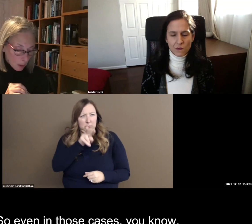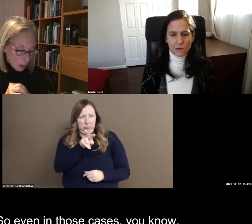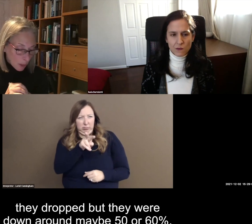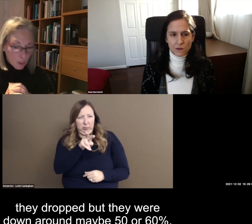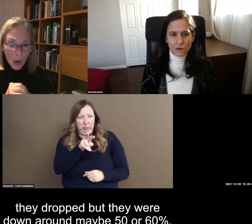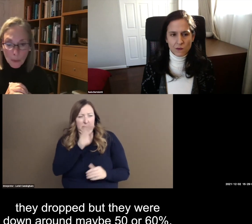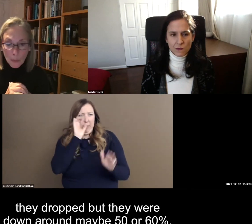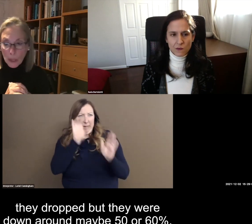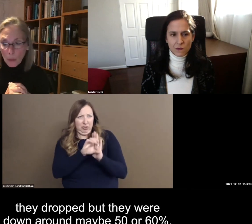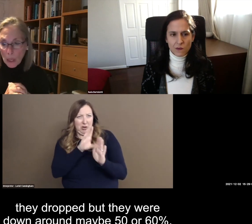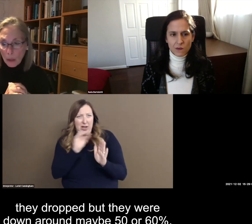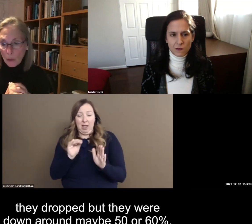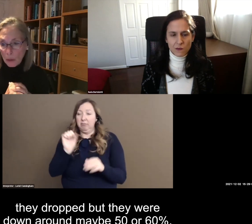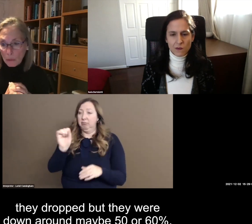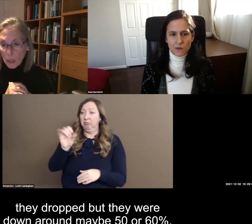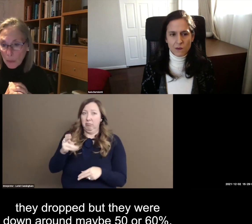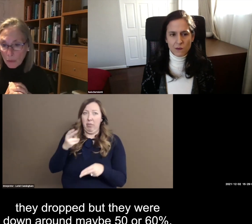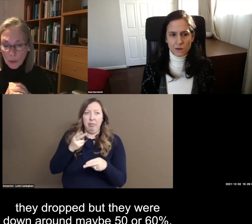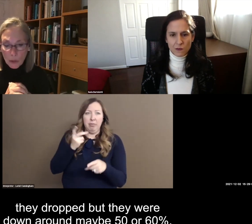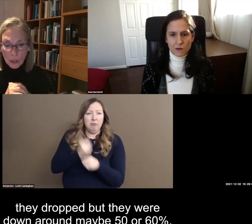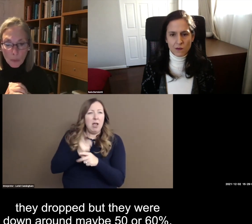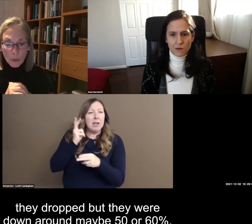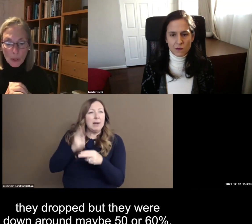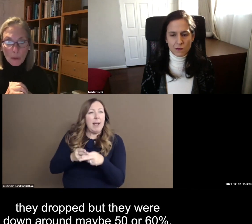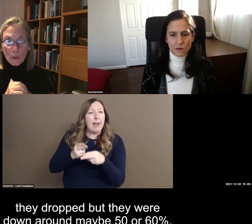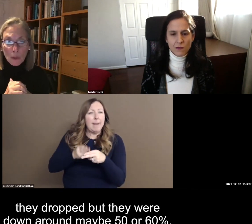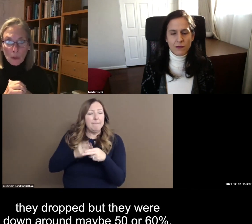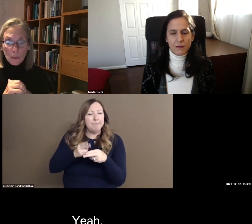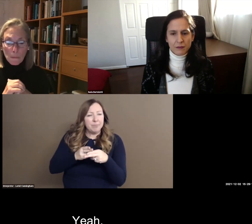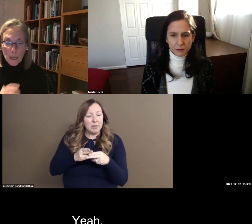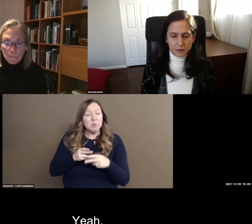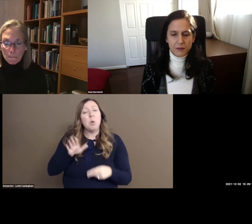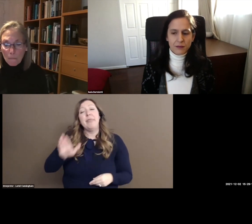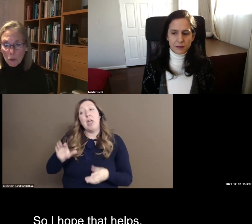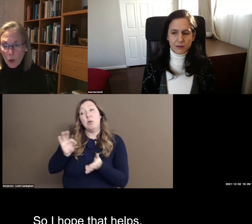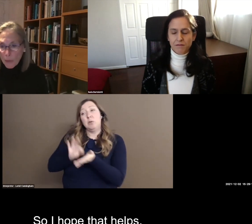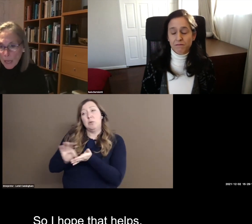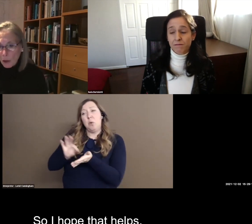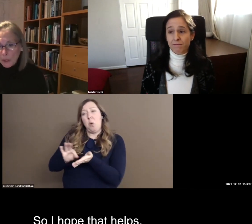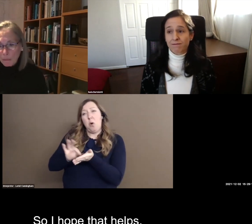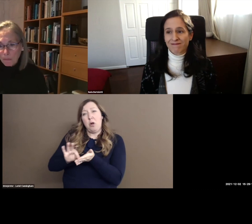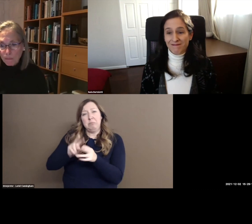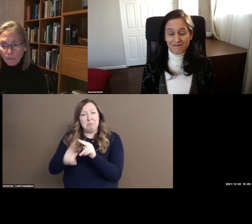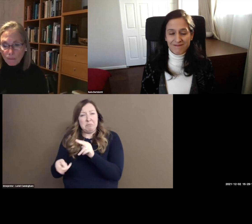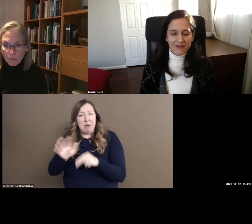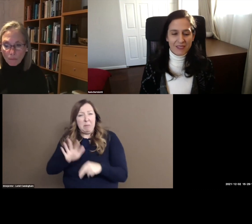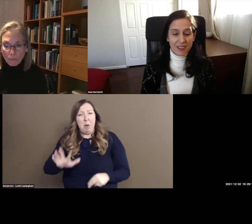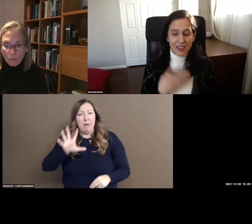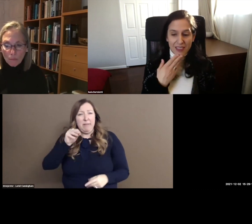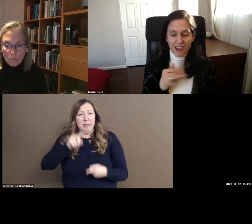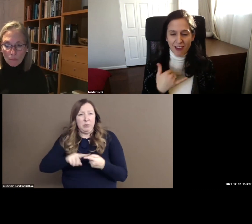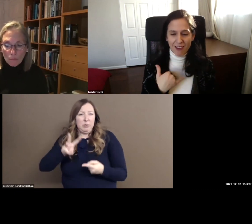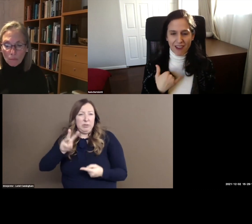know they dropped but they were down around maybe 50 or 60 percent yeah so i hope that helps